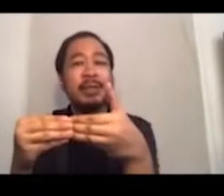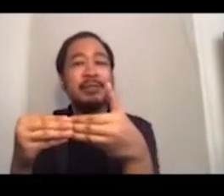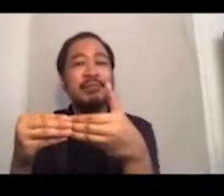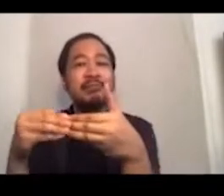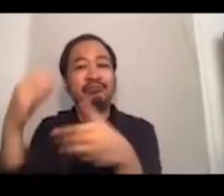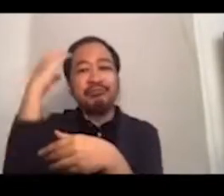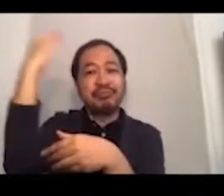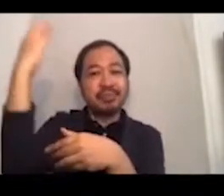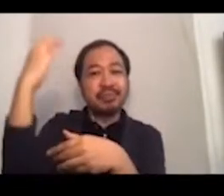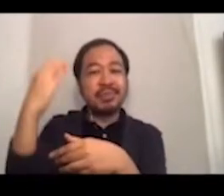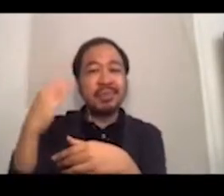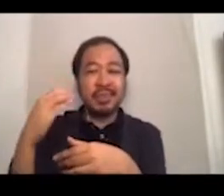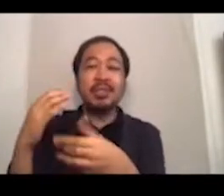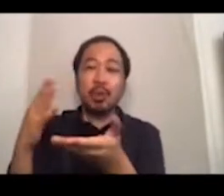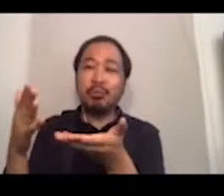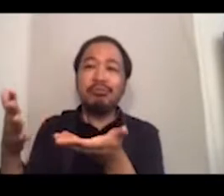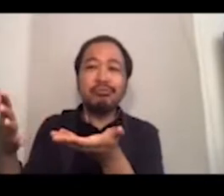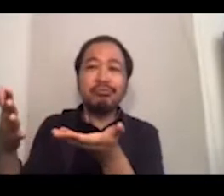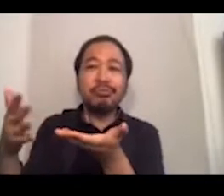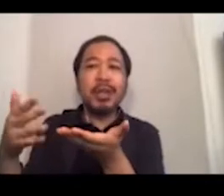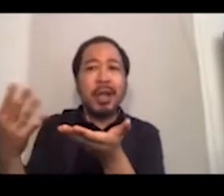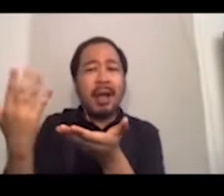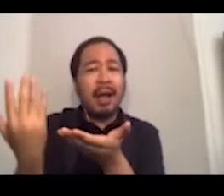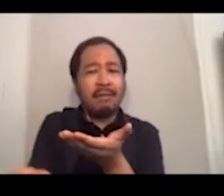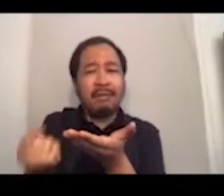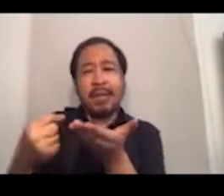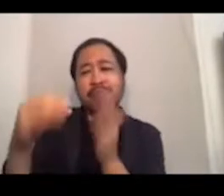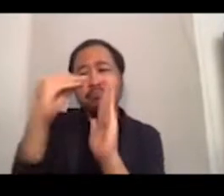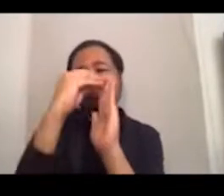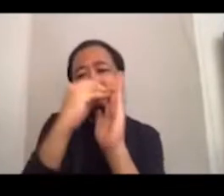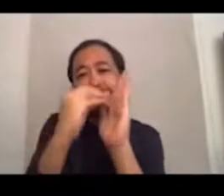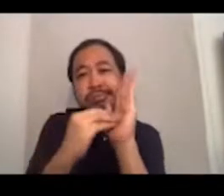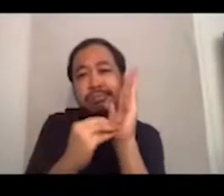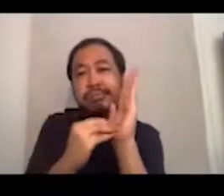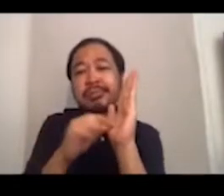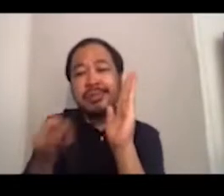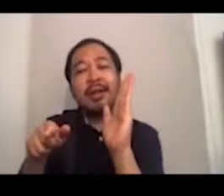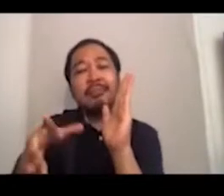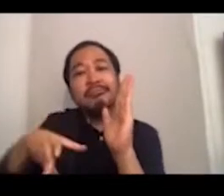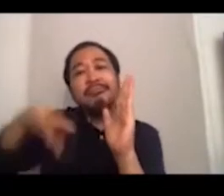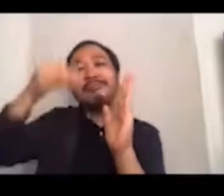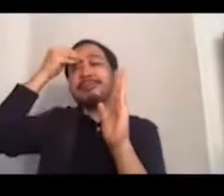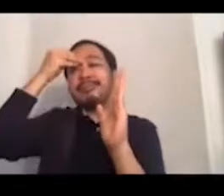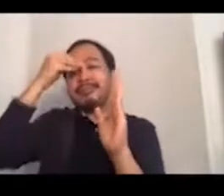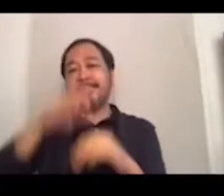Not being able to understand the breadth and the depth of a challenge